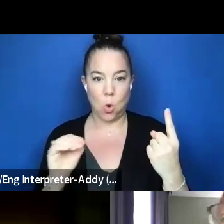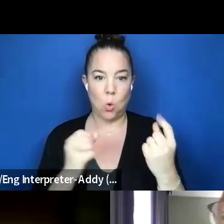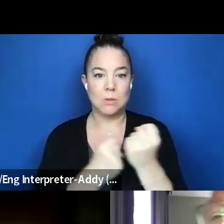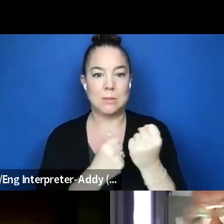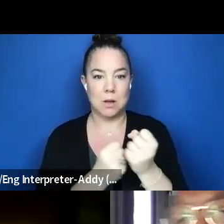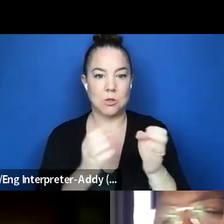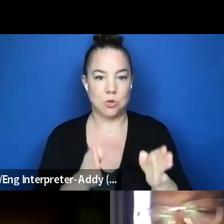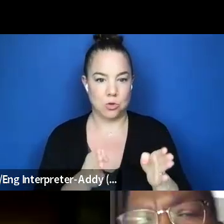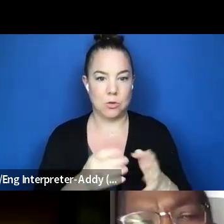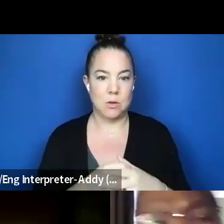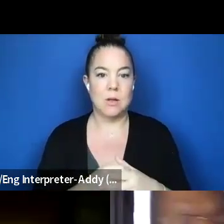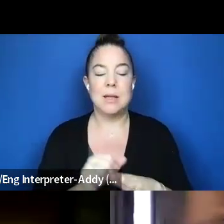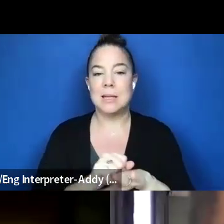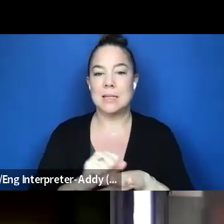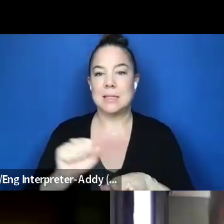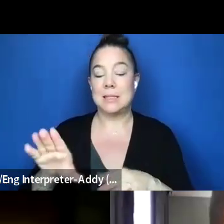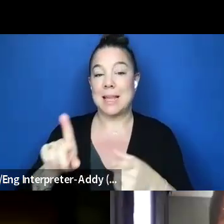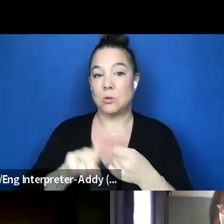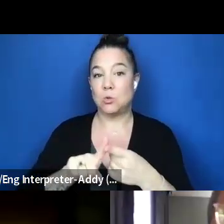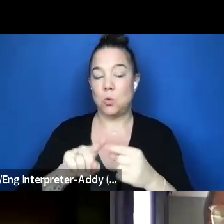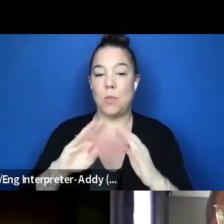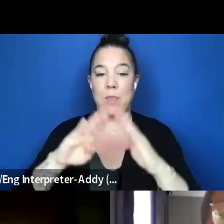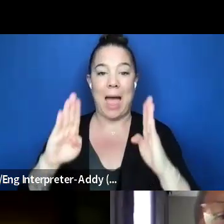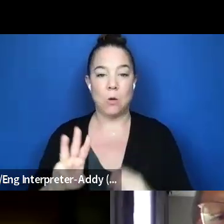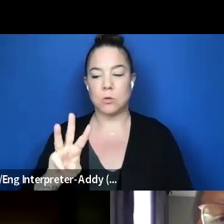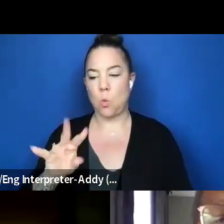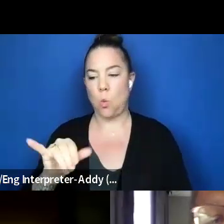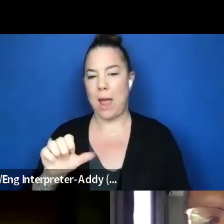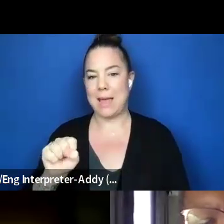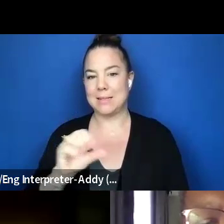Adeleigh Belyeu: and it got sent to the House Ways and Means Committee, which I think it's still there.